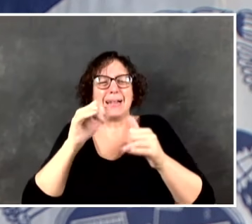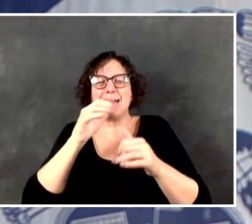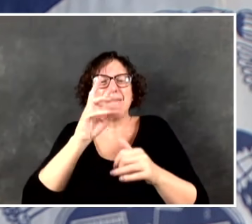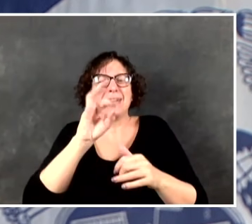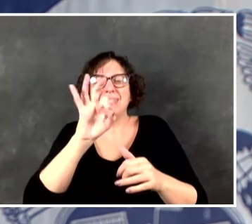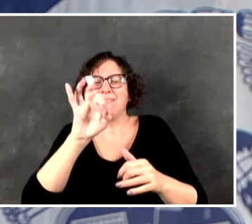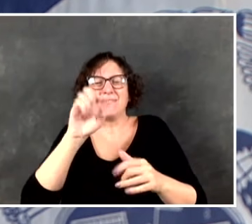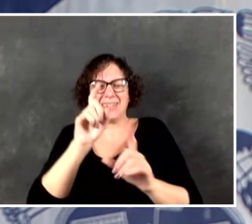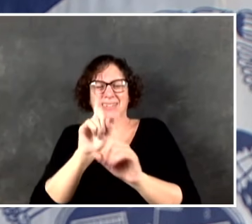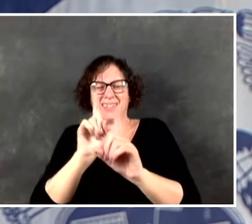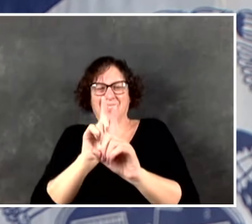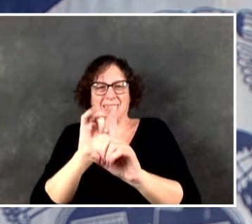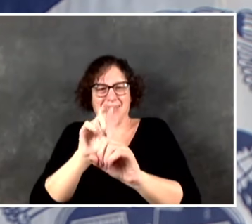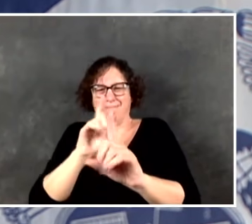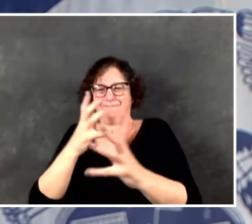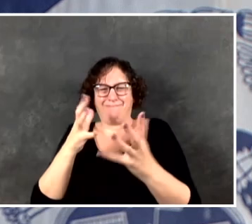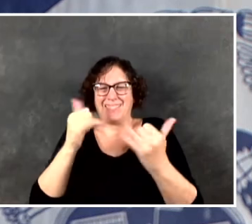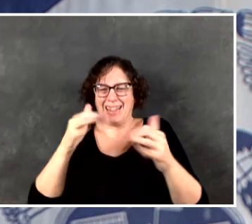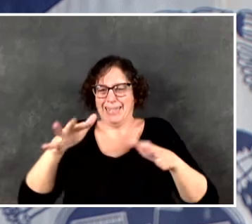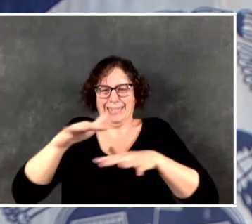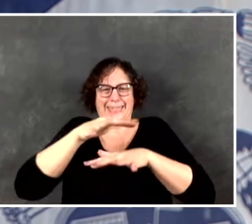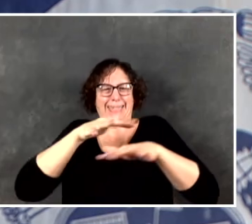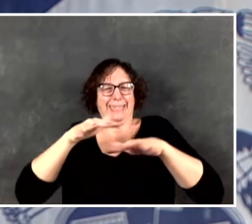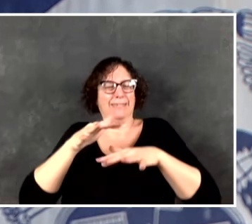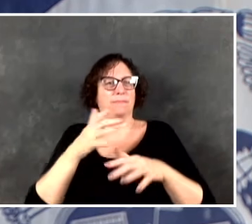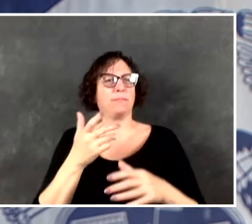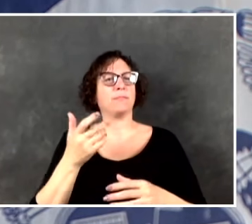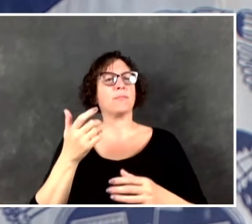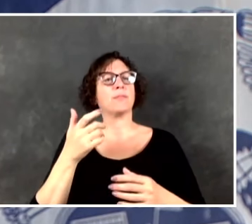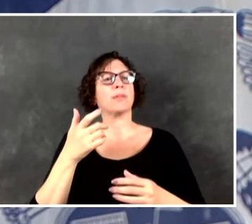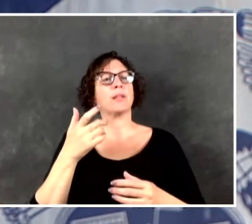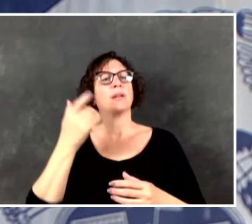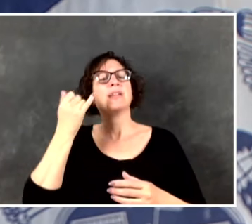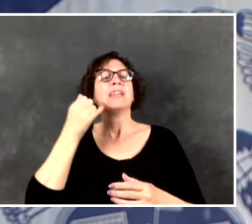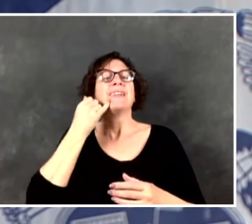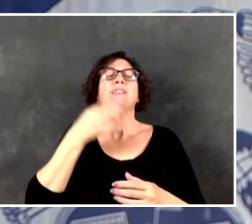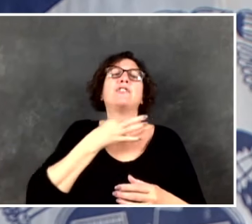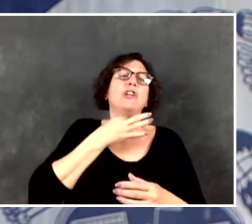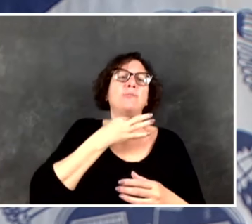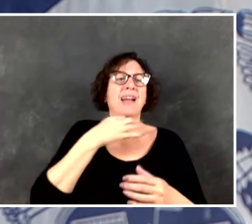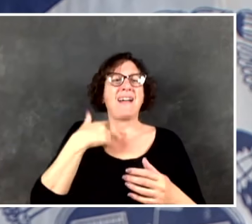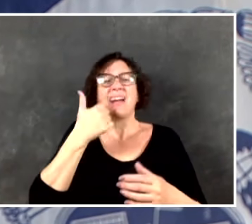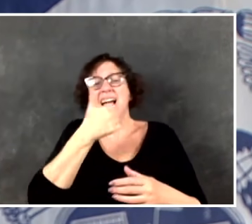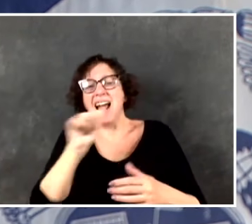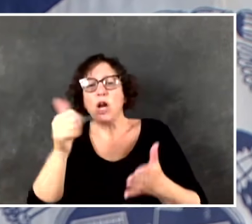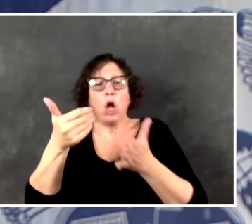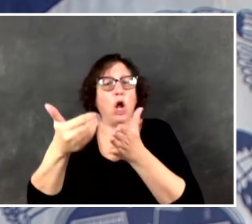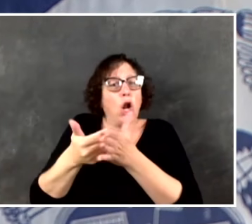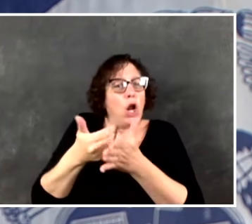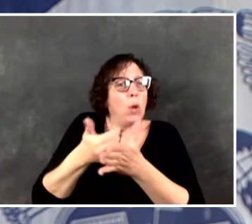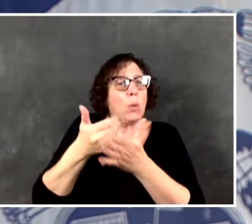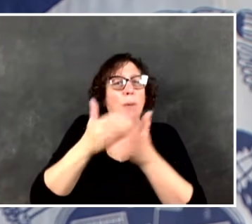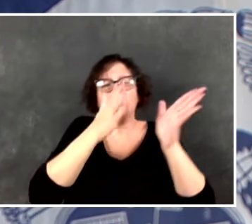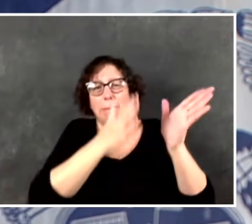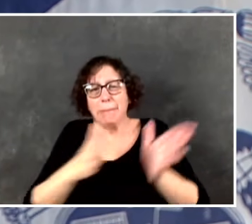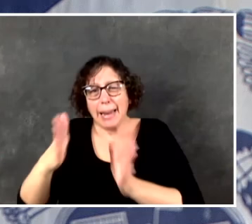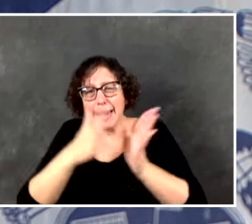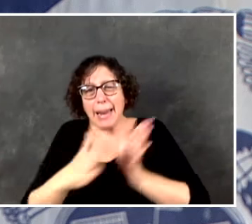NOT ENOUGH ROOM FOR PEOPLE. I'M WONDERING FOR YOU CAN UPDATE US